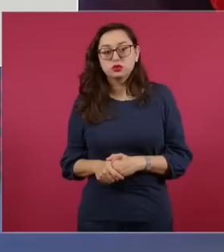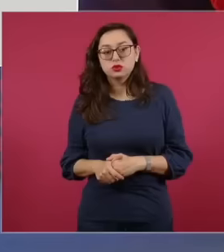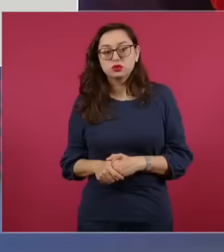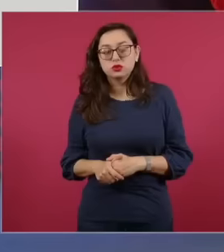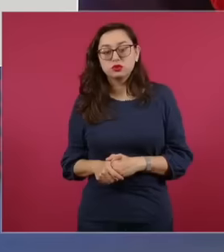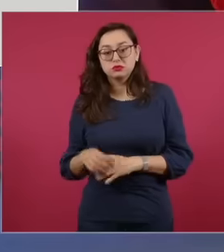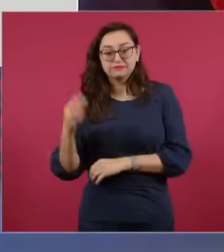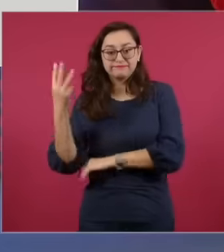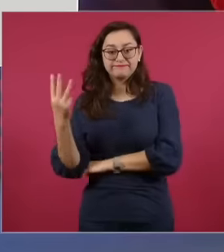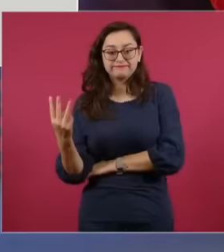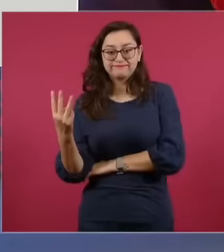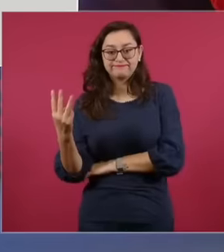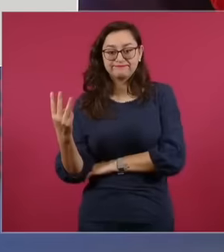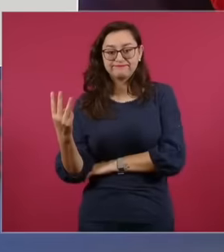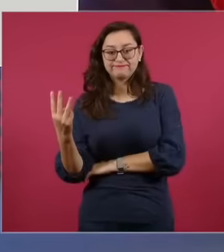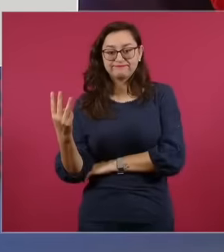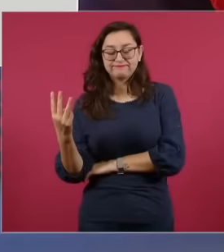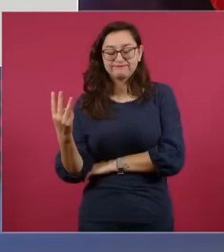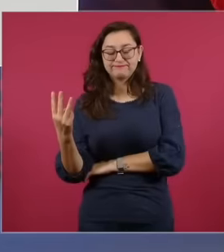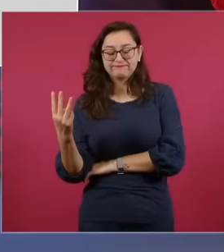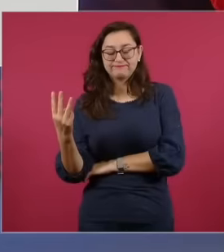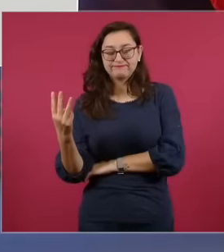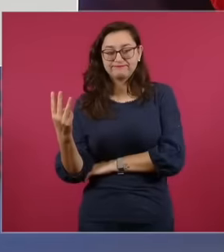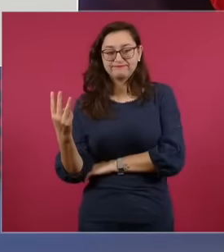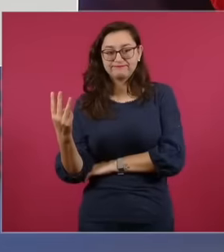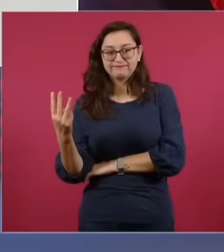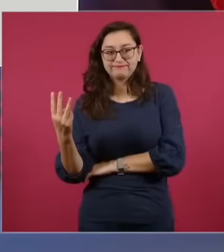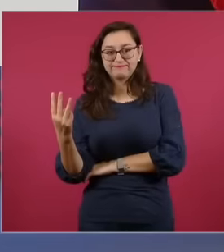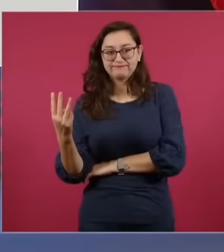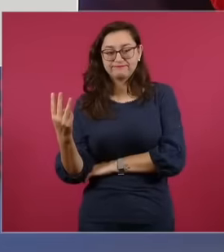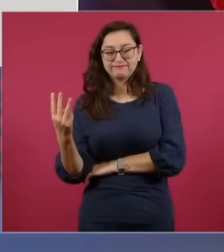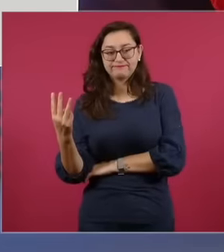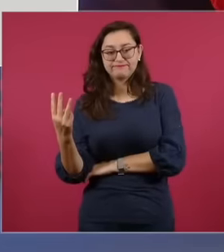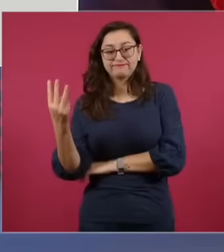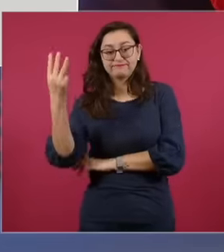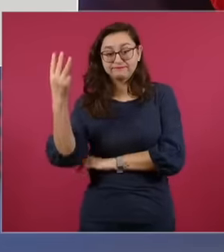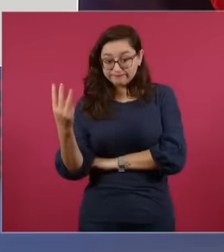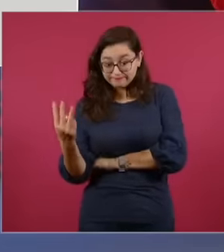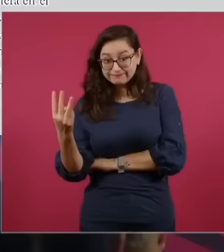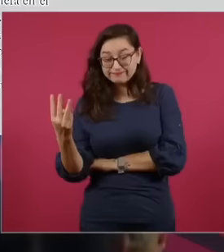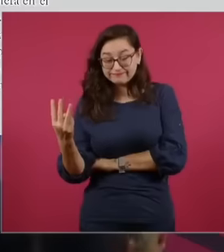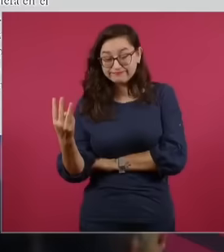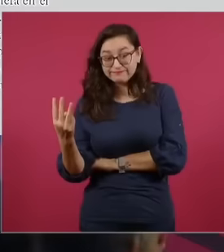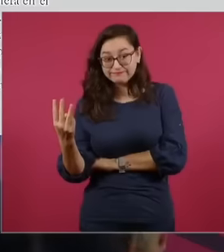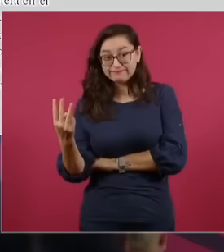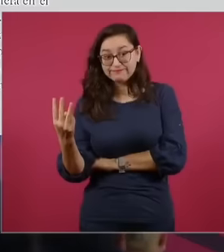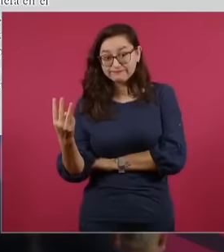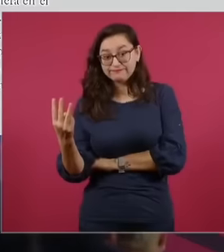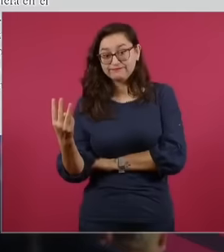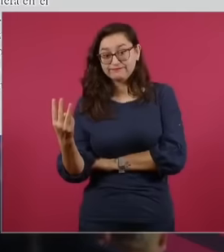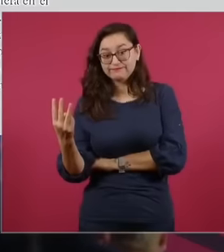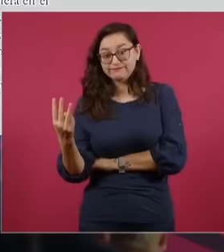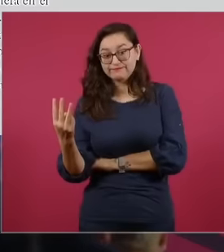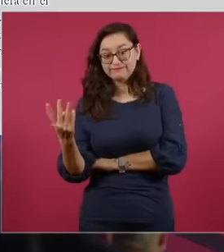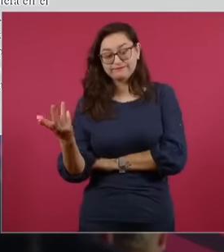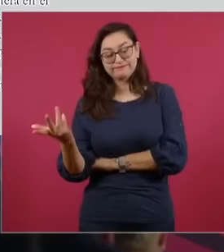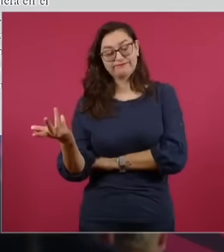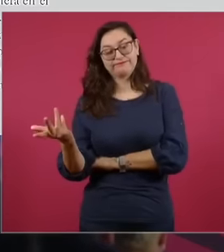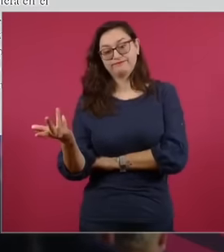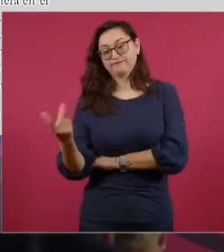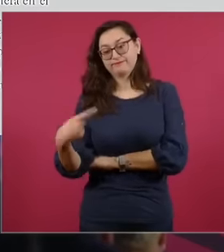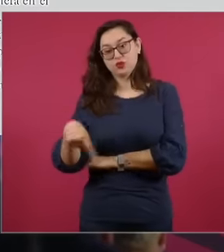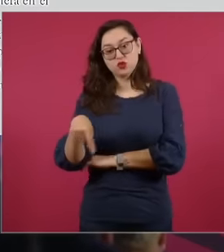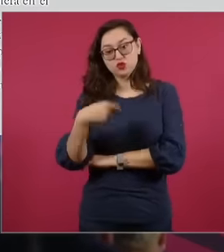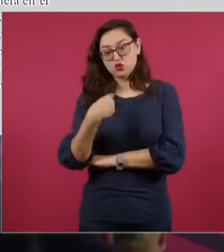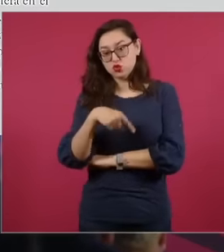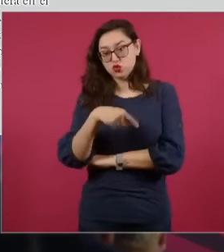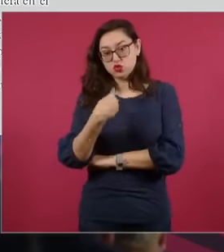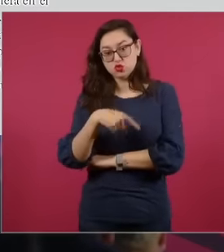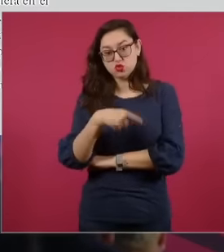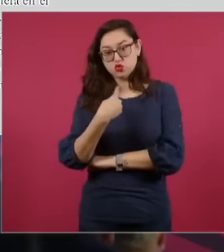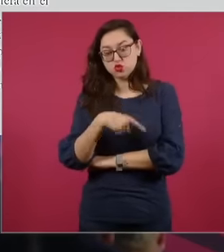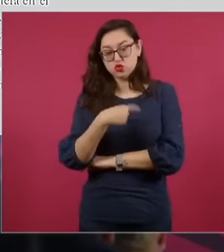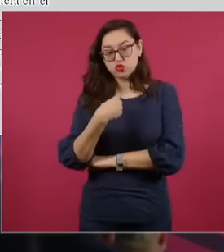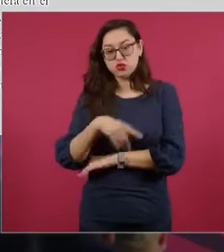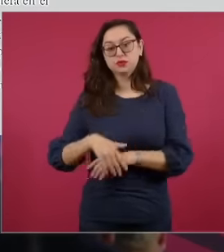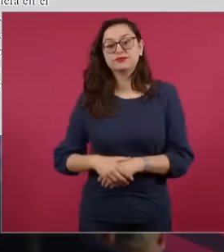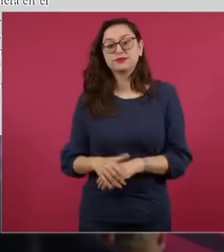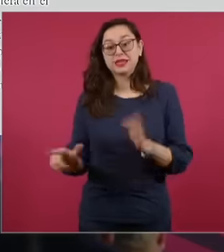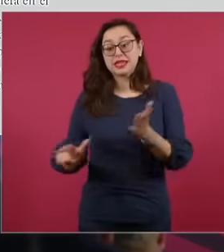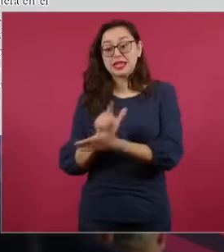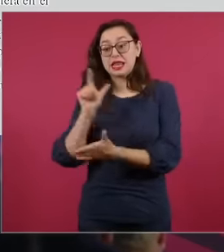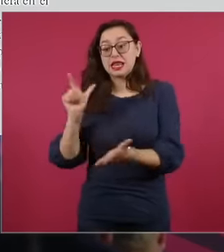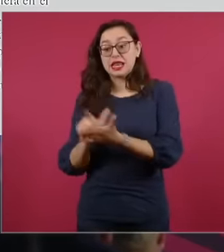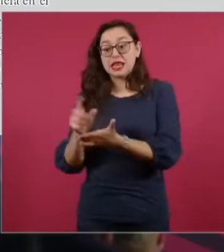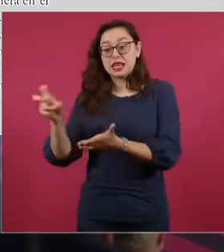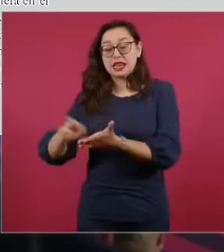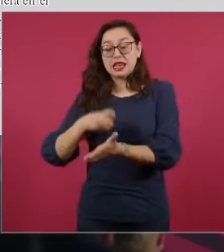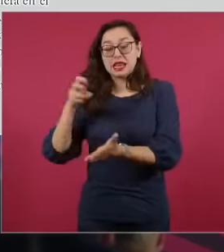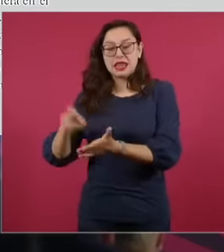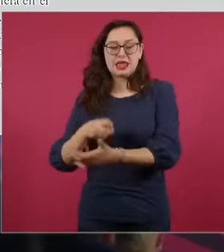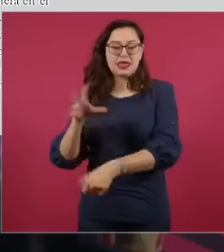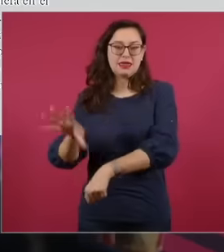three three that was the result of the called energy reform in terms